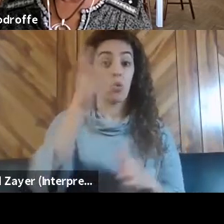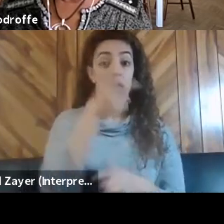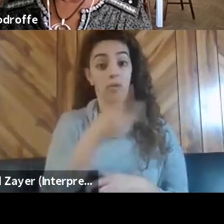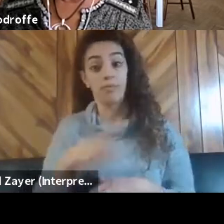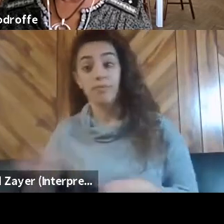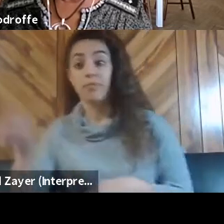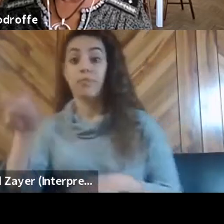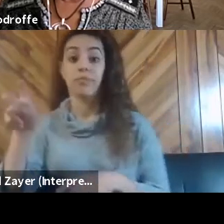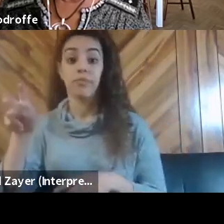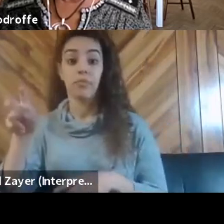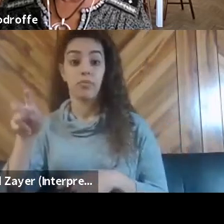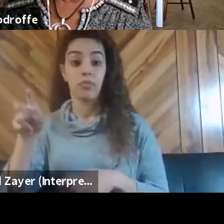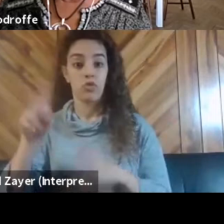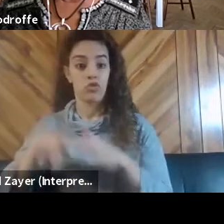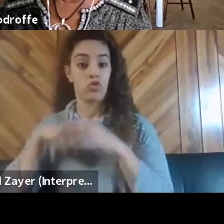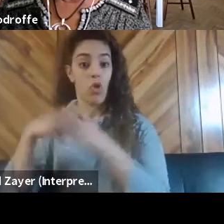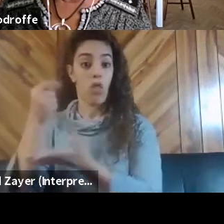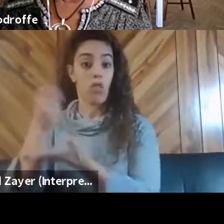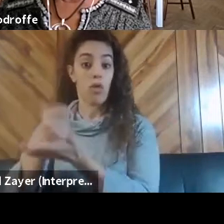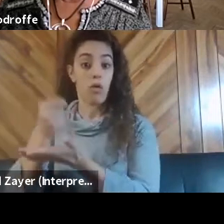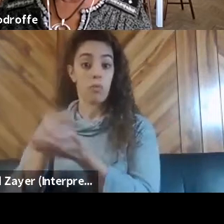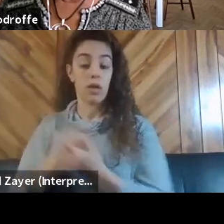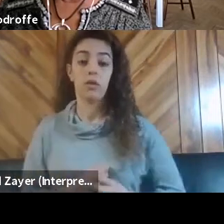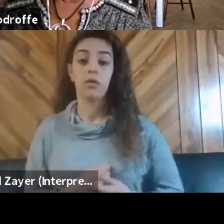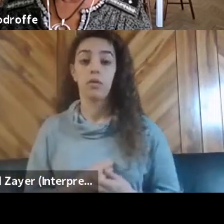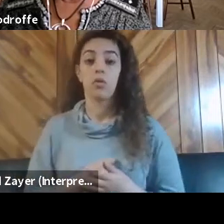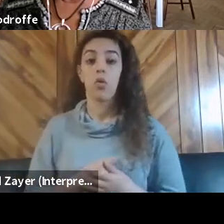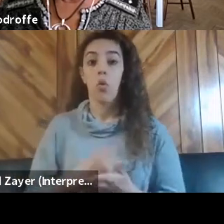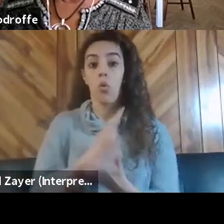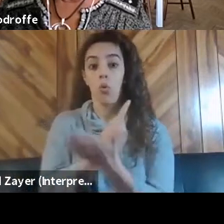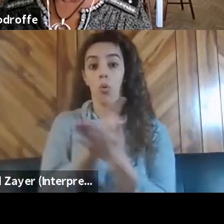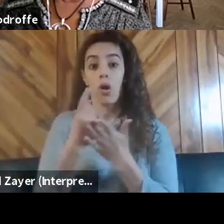And about a week later, I get a phone call saying thank you,